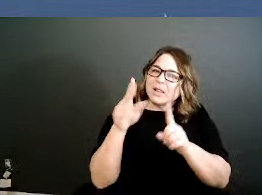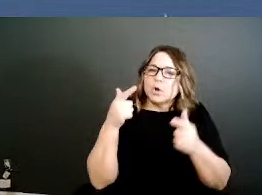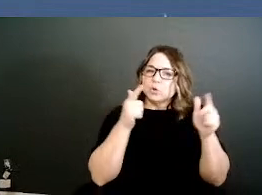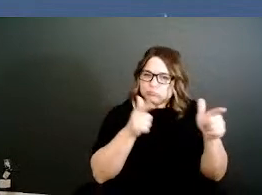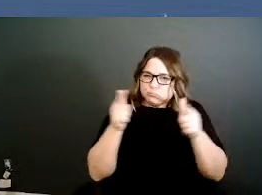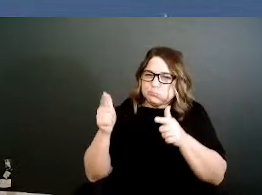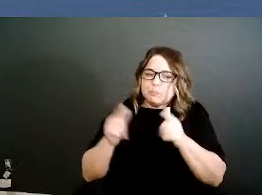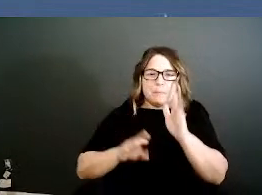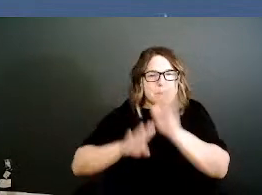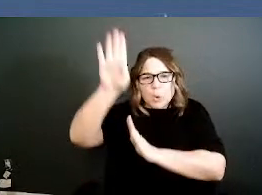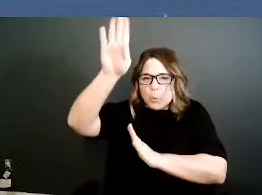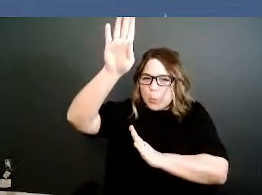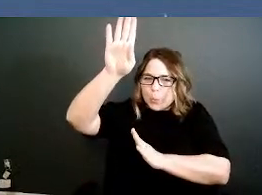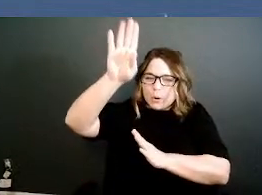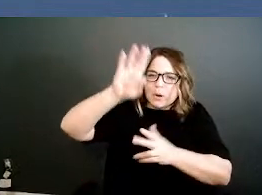URGENT AND LIFE THREATENING CRIMES.